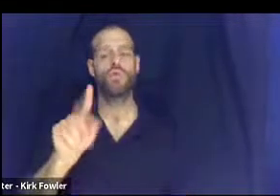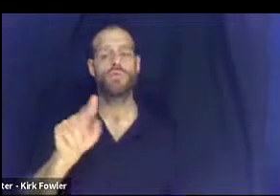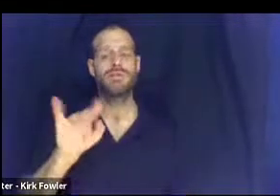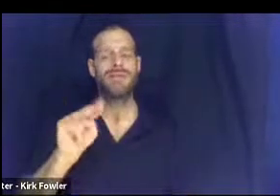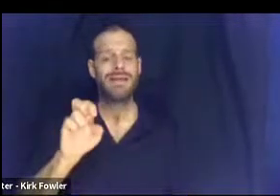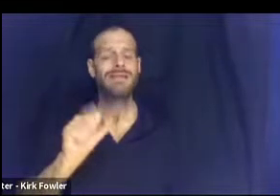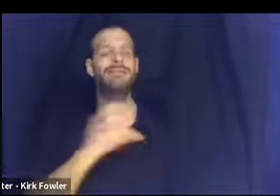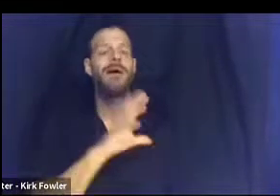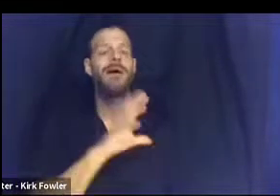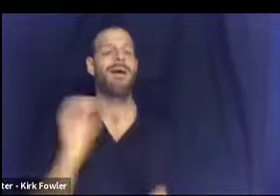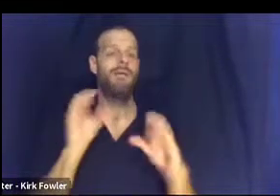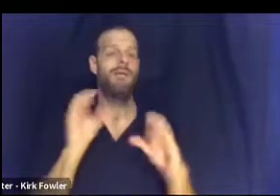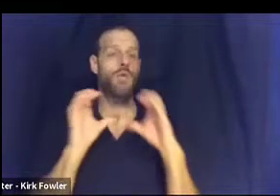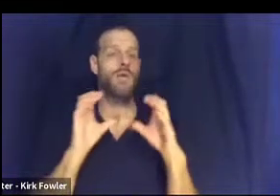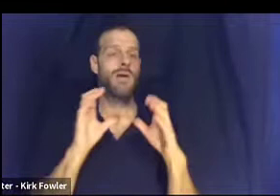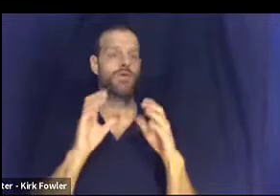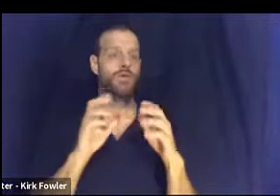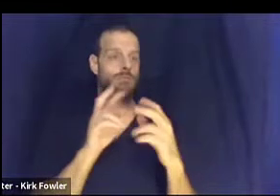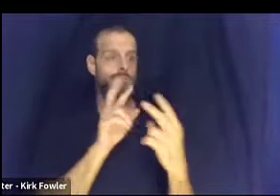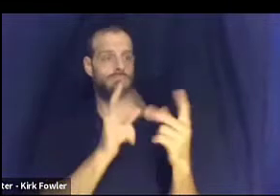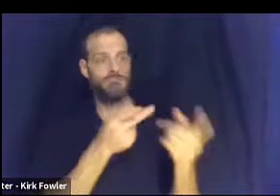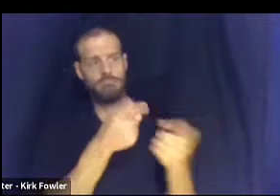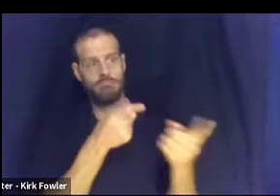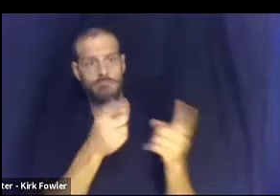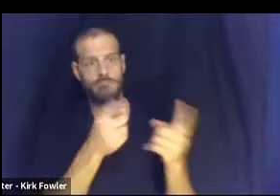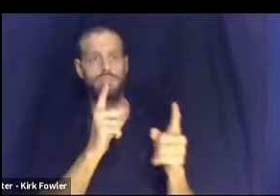or are they only doing it in certain activities and with certain people?